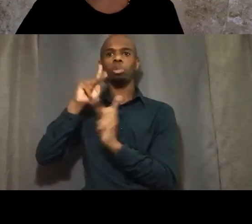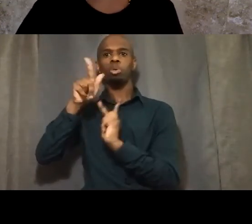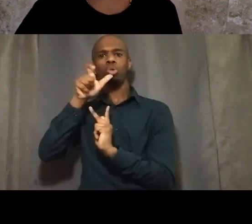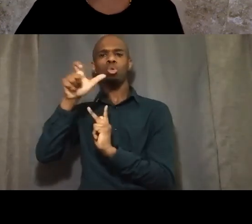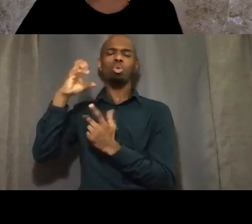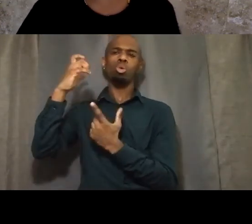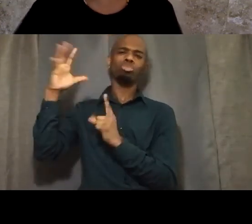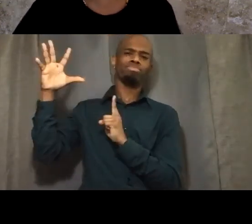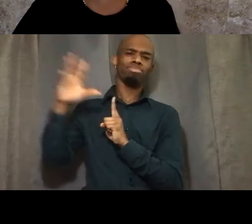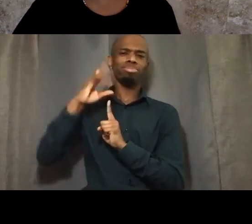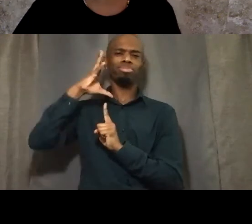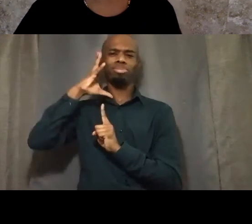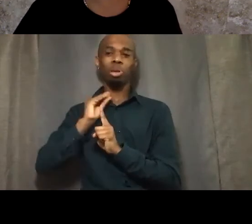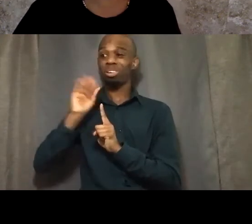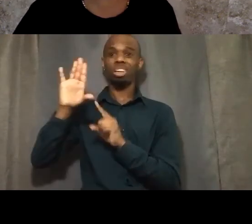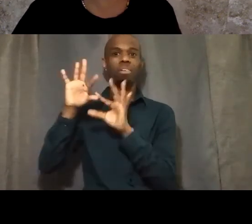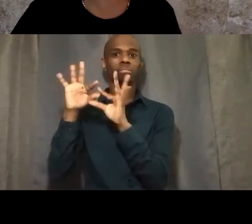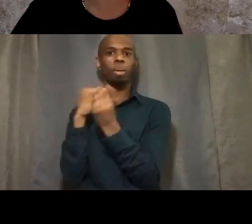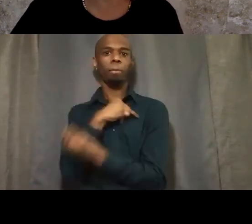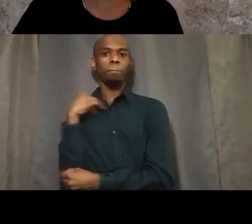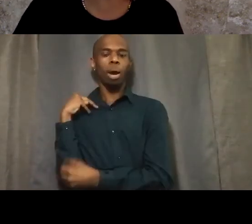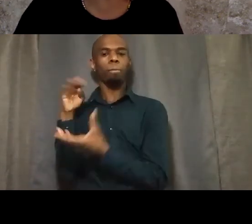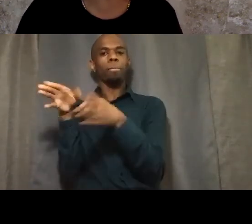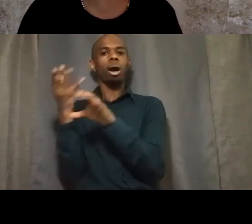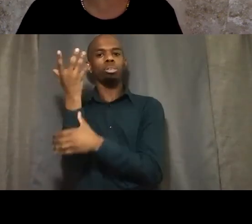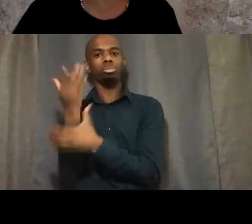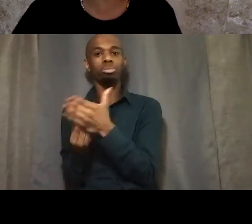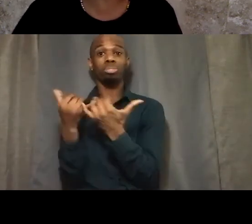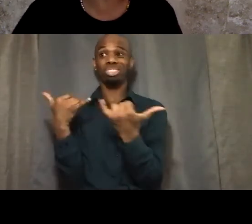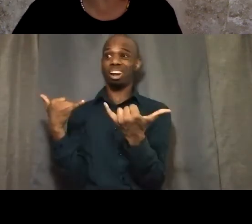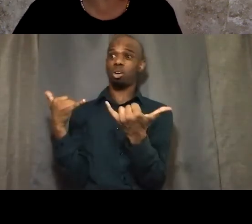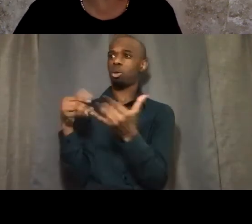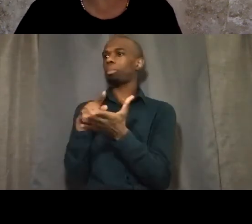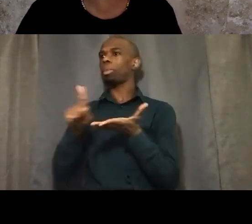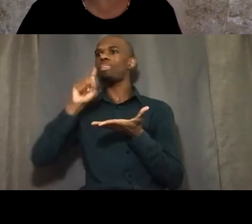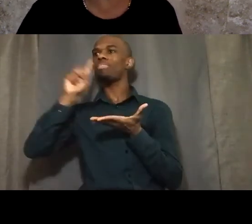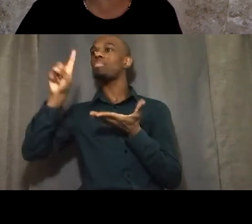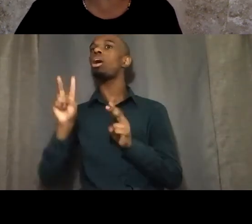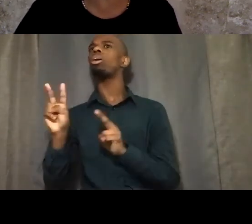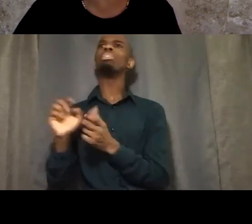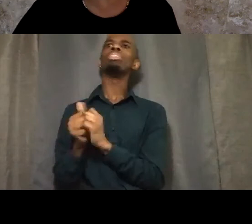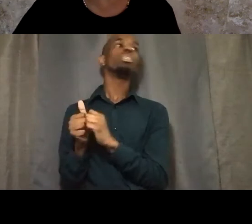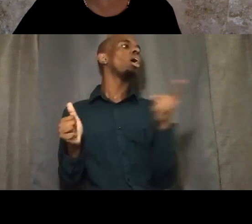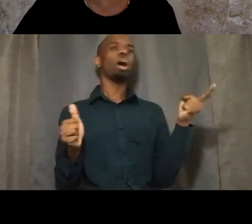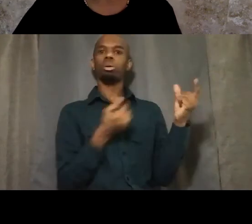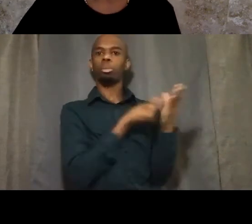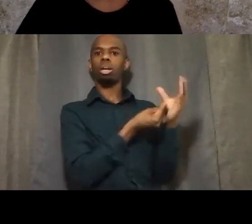of encouraging their customers to support Black Lives Matter at a time when we weren't popular.